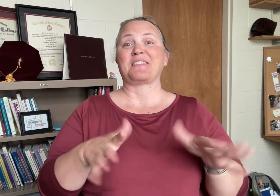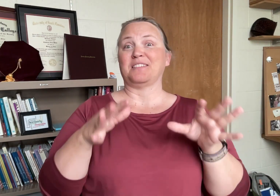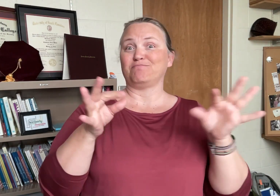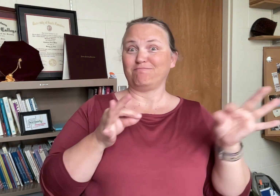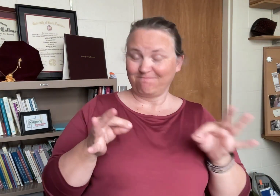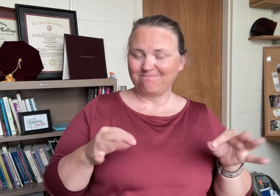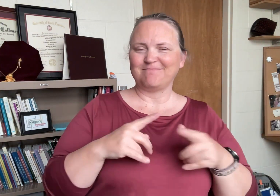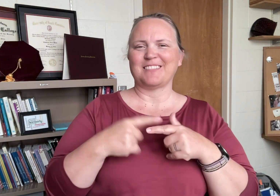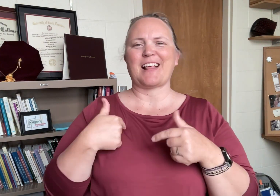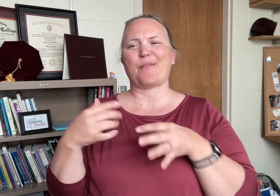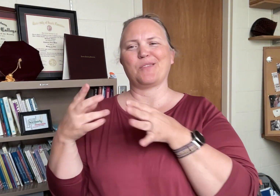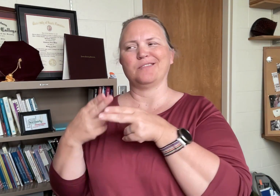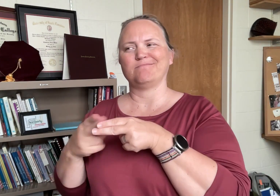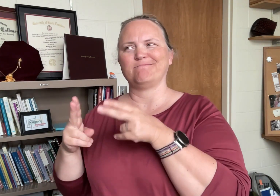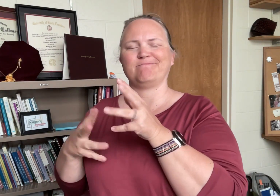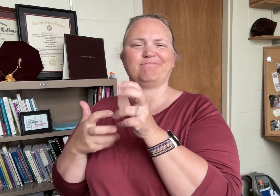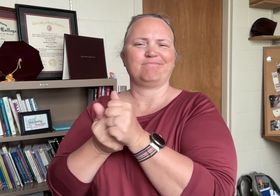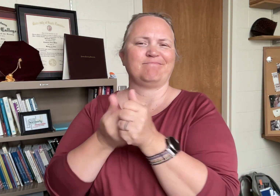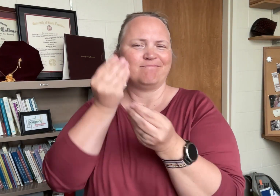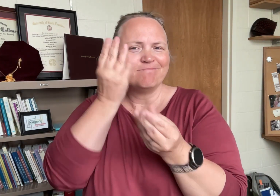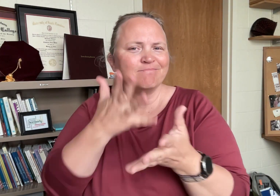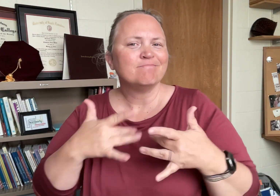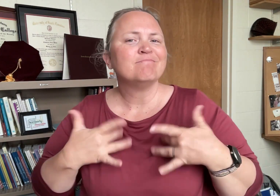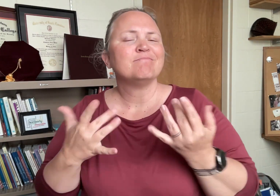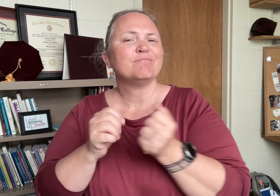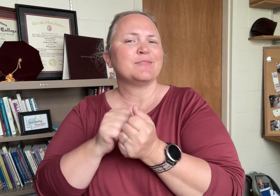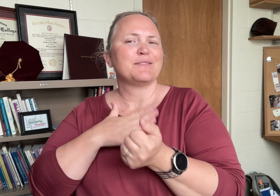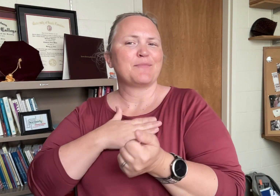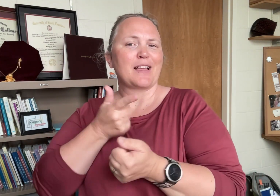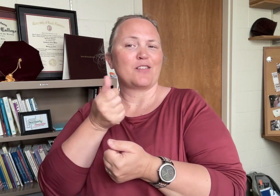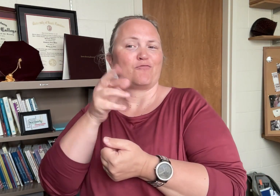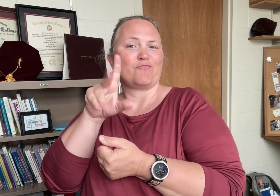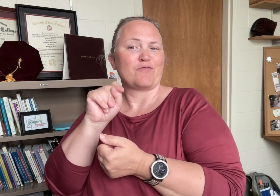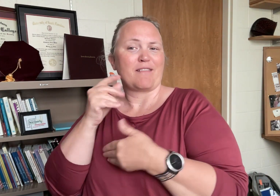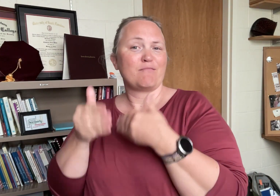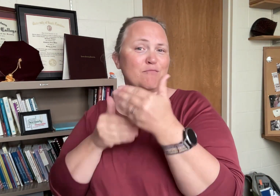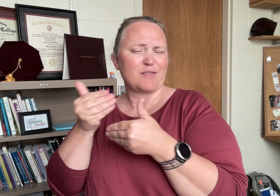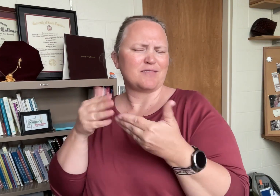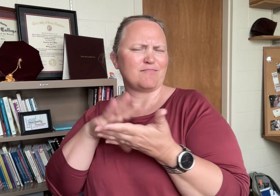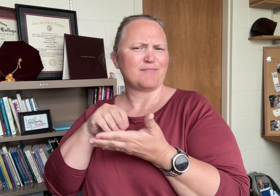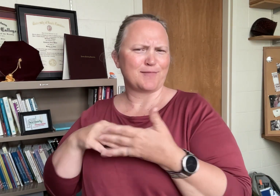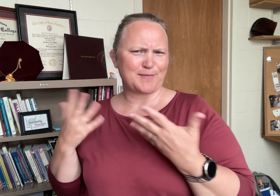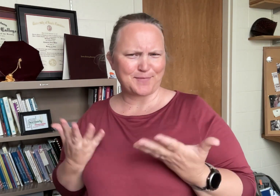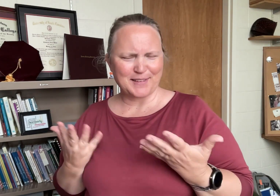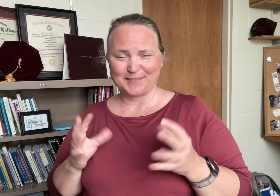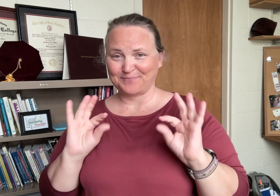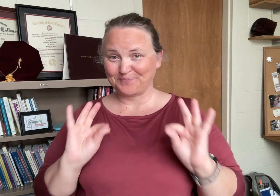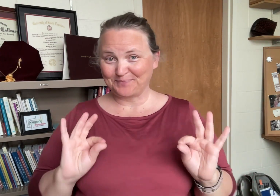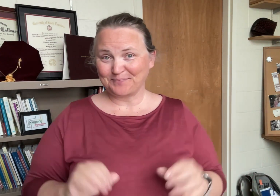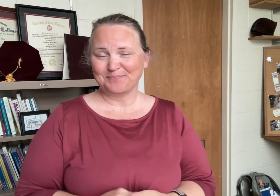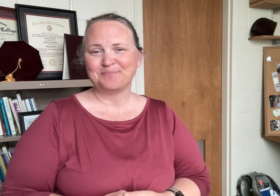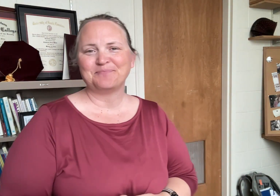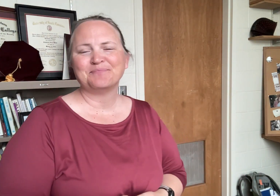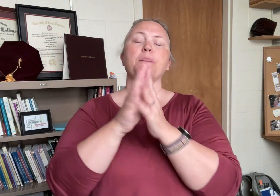And after I have talked about that a bit, I would give you an update on my grant writing process and what I have learned lately in that process.